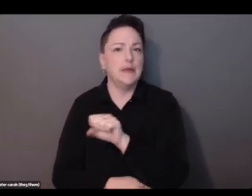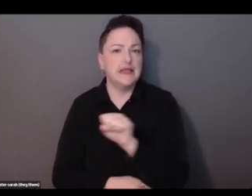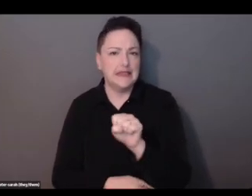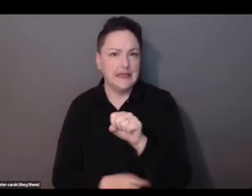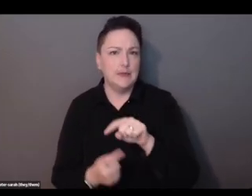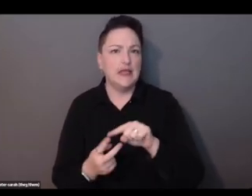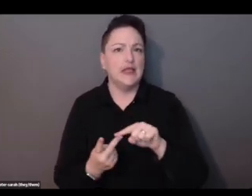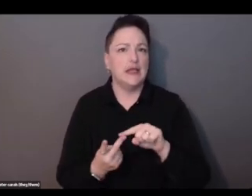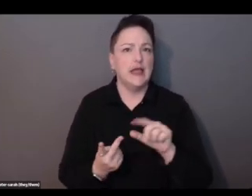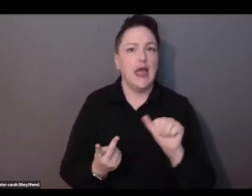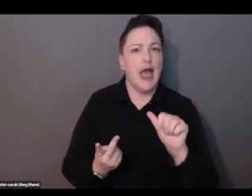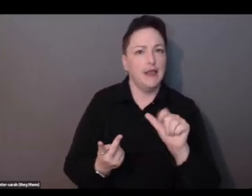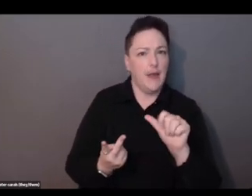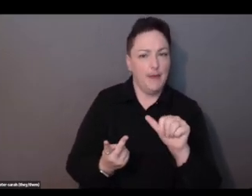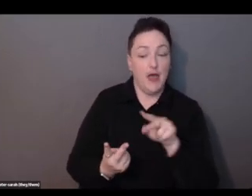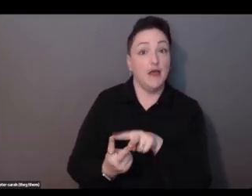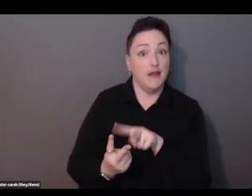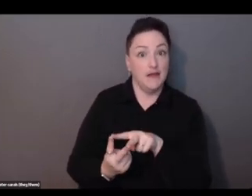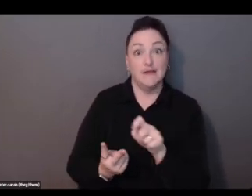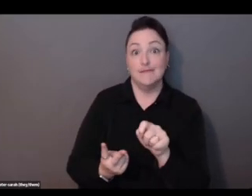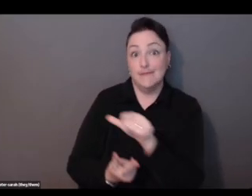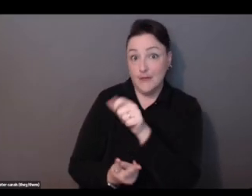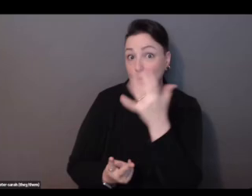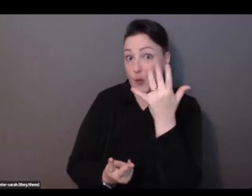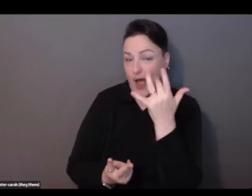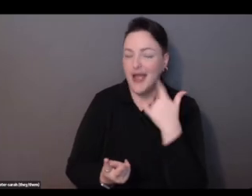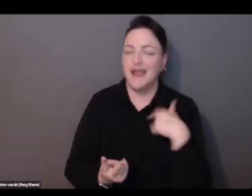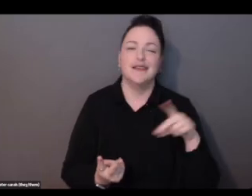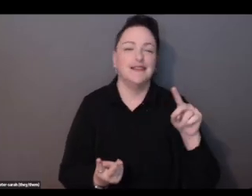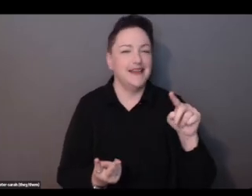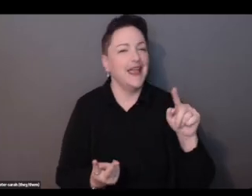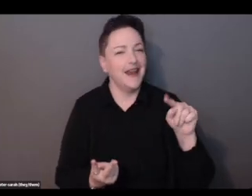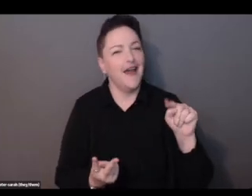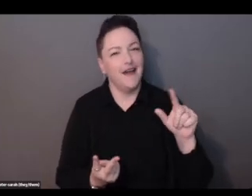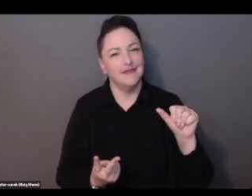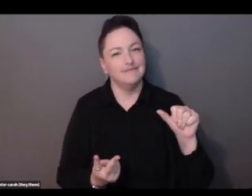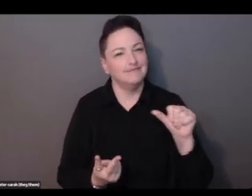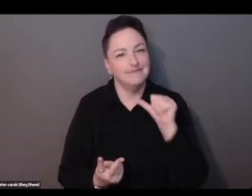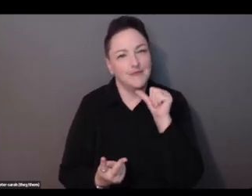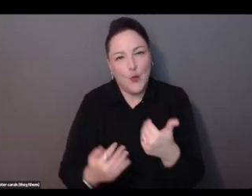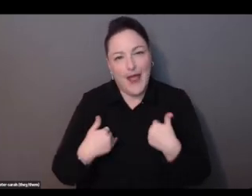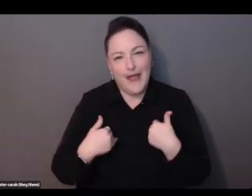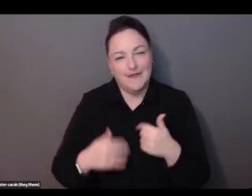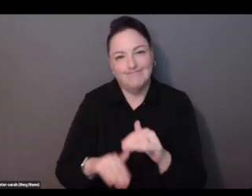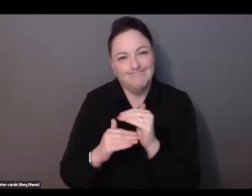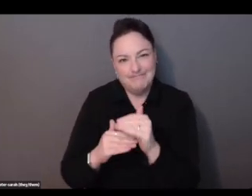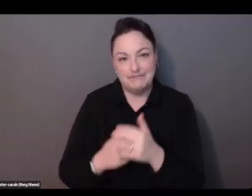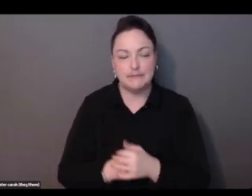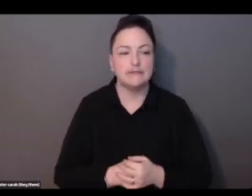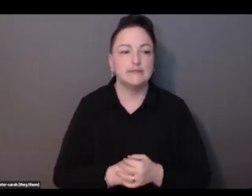and that's due to the data limitations we talked about earlier. But here you can select by state,